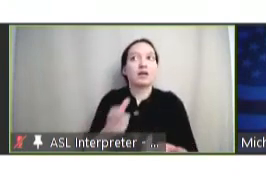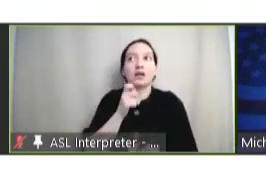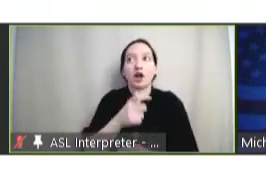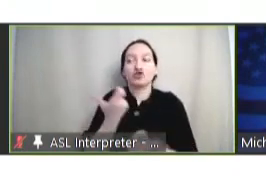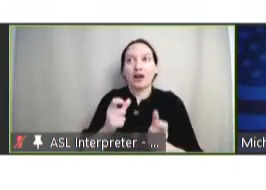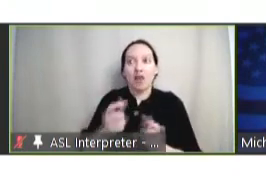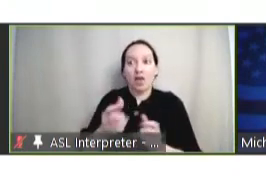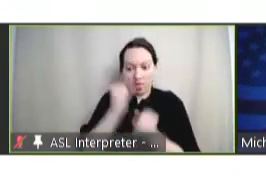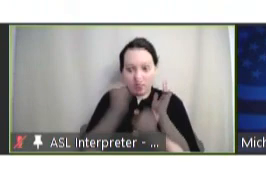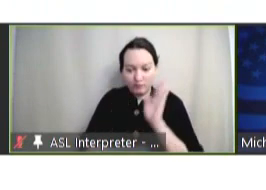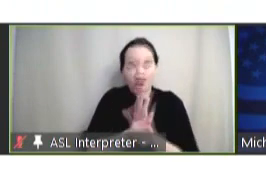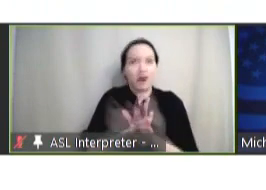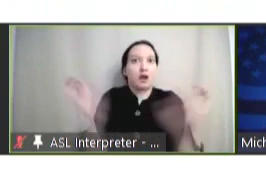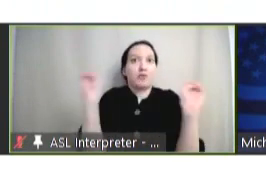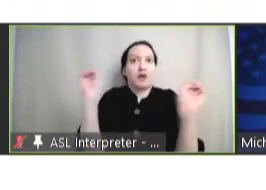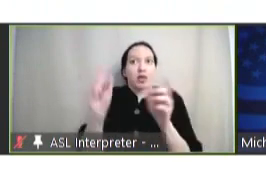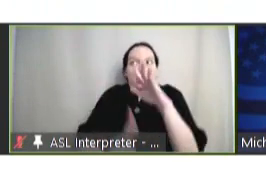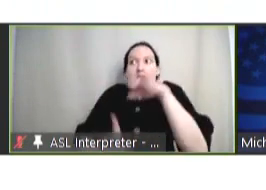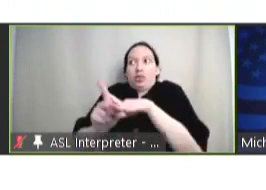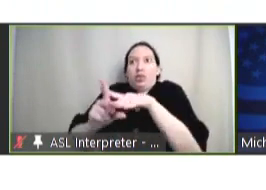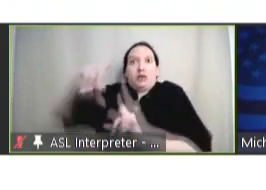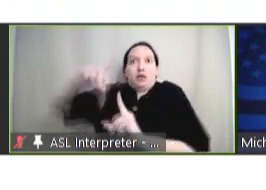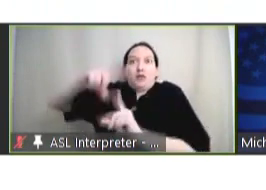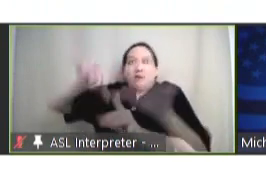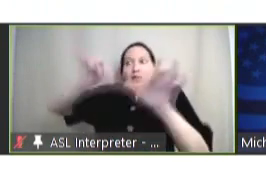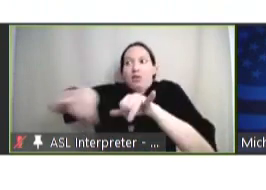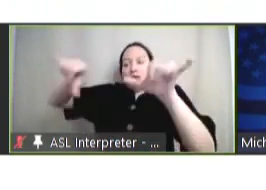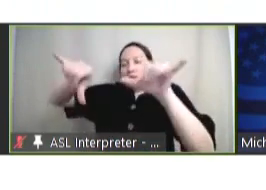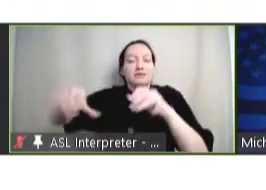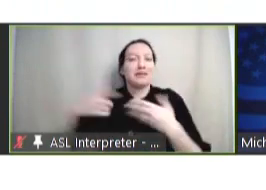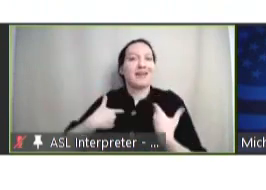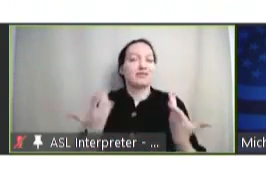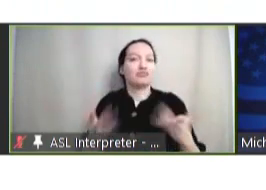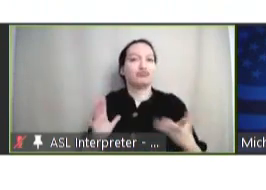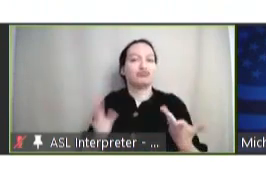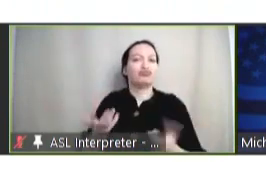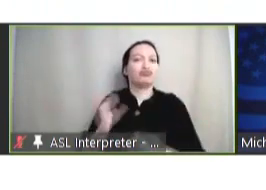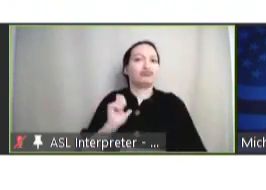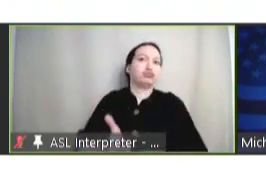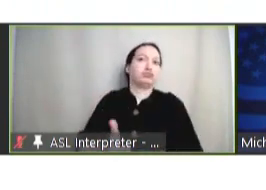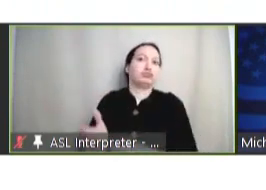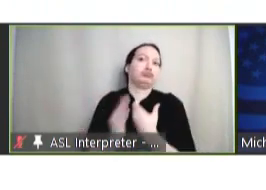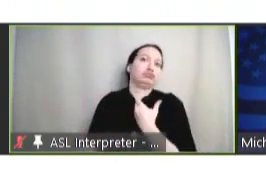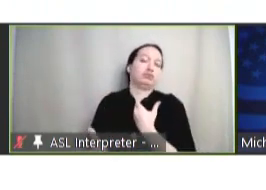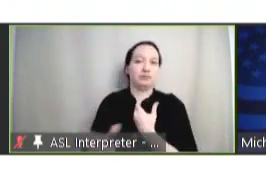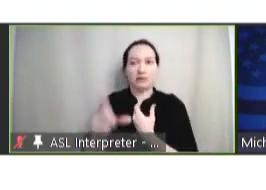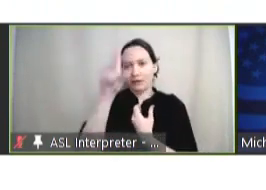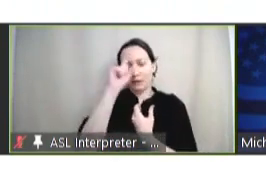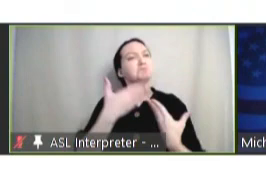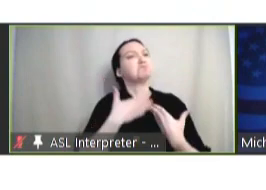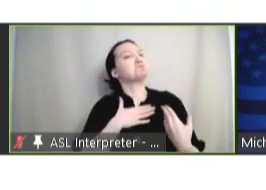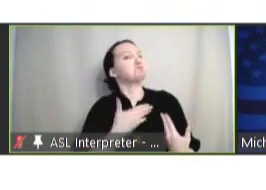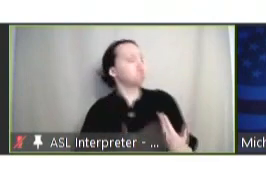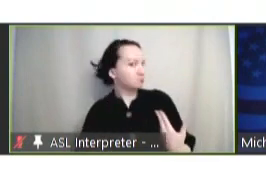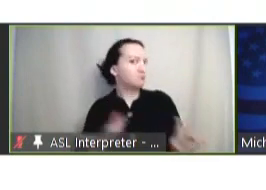based on an emergency temporary standard, but something we have in place going forward. And I think they are receptive to that. And I think it would be